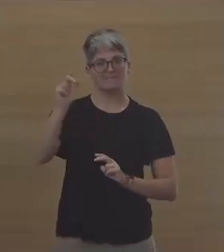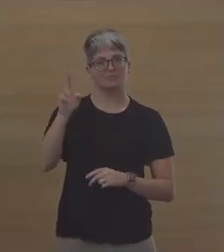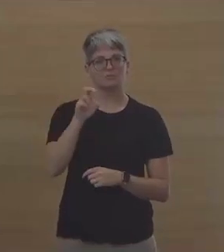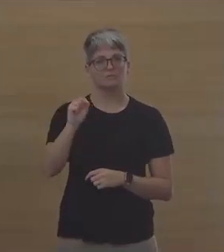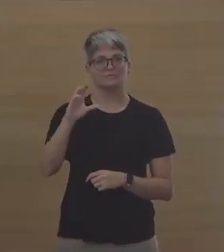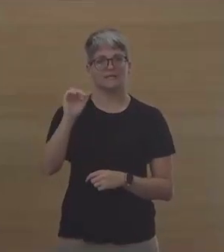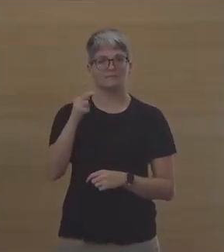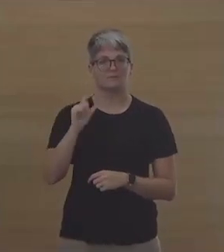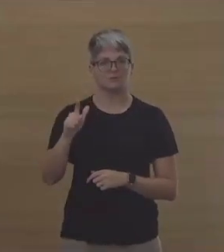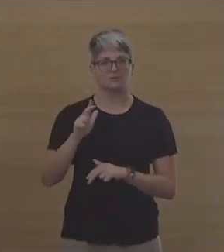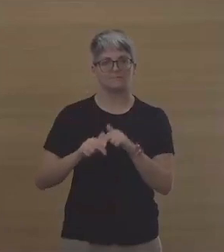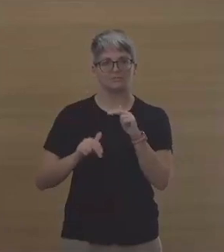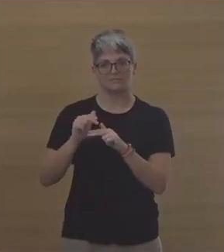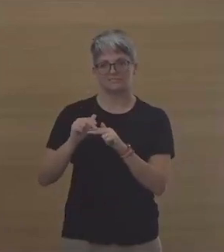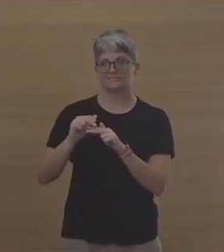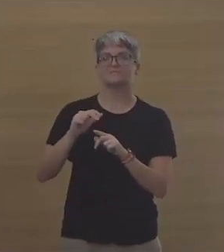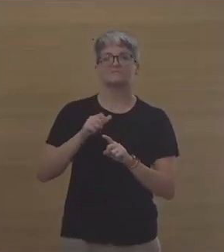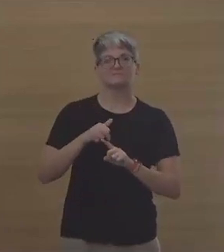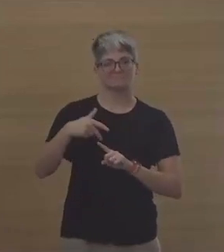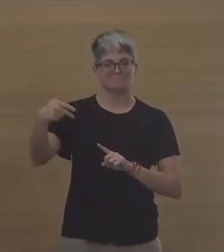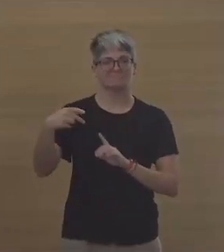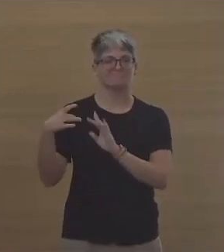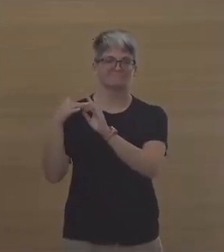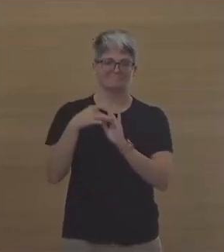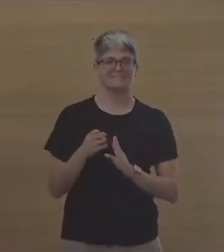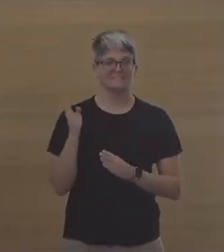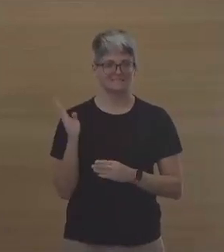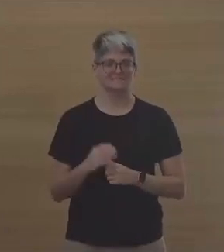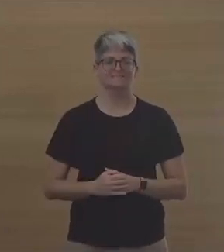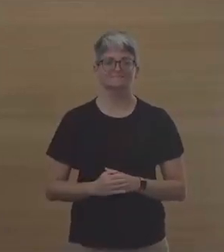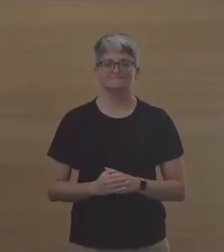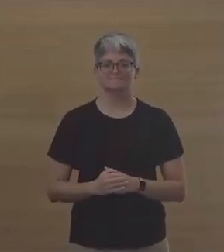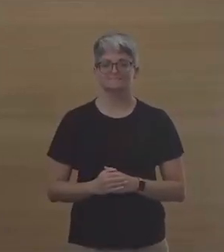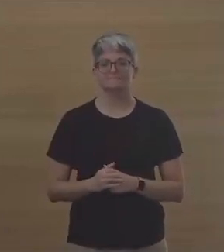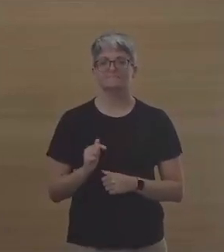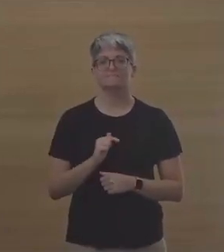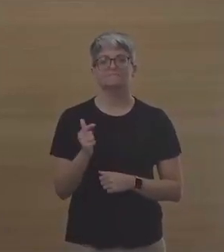the US Capitol in the background. Cody.